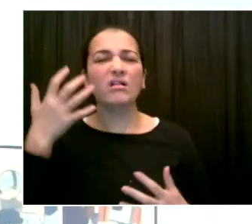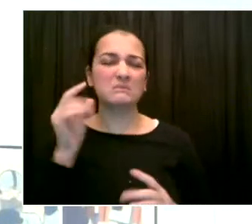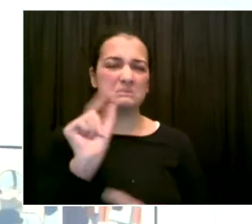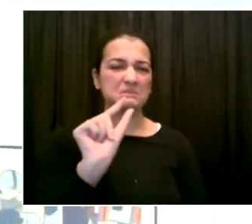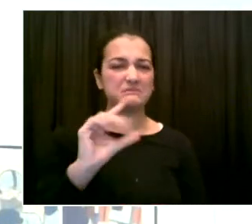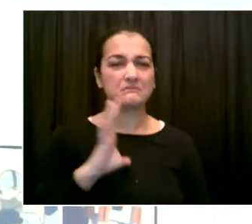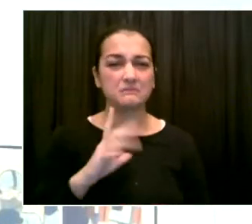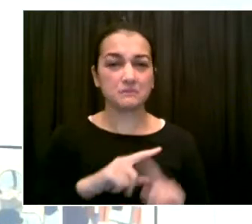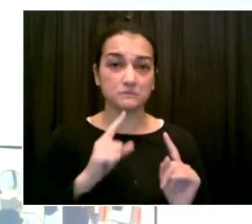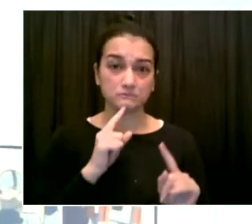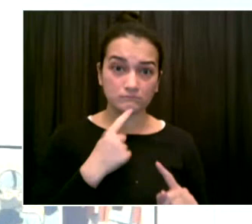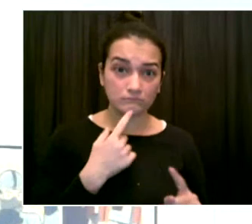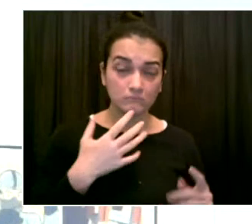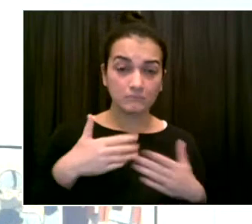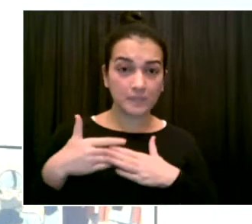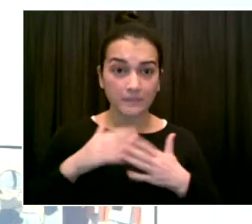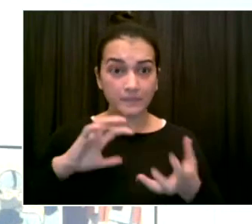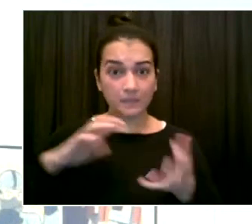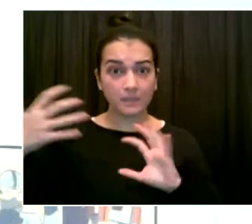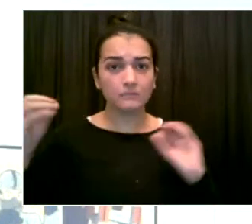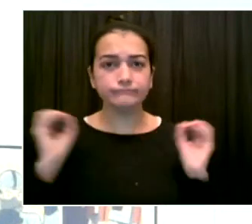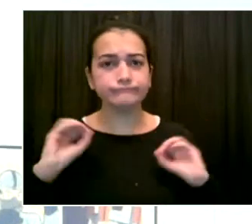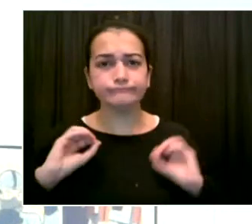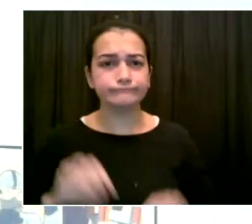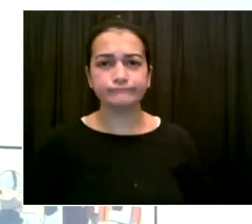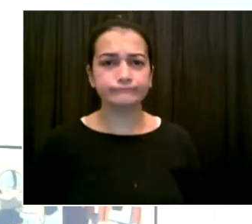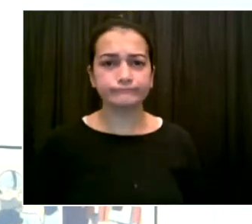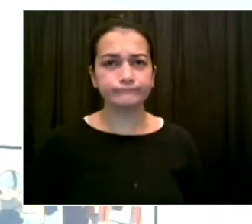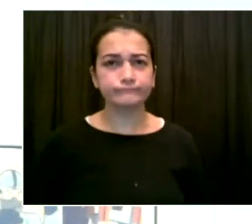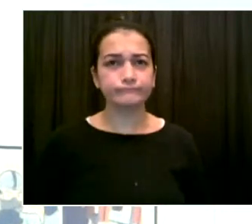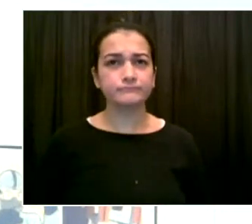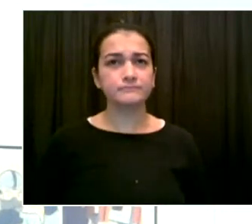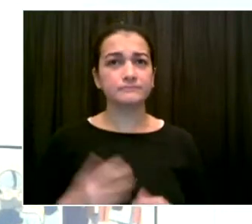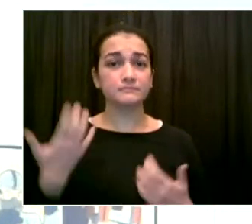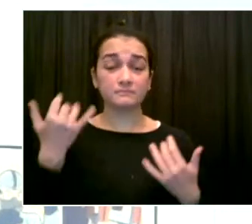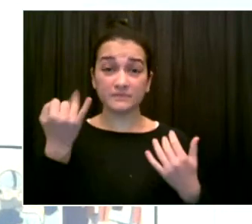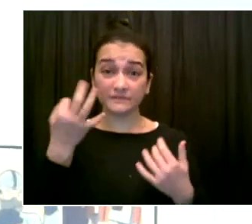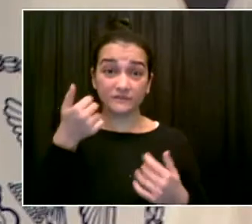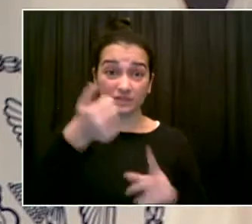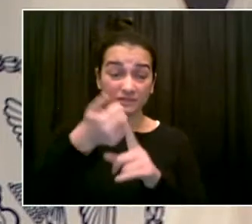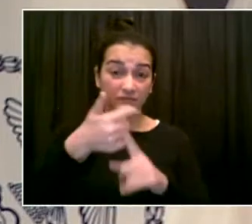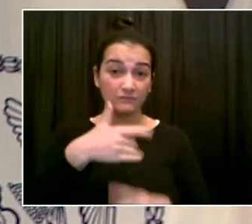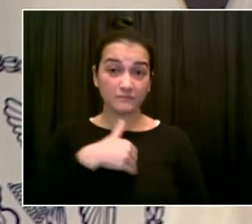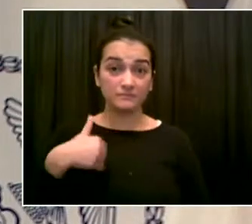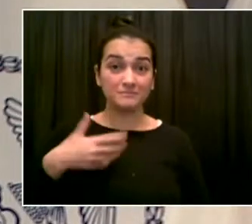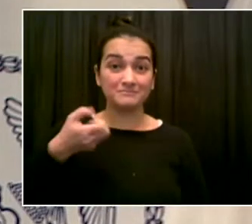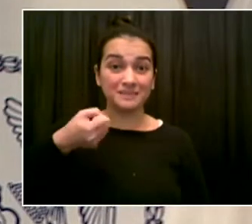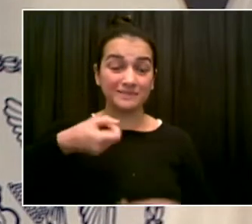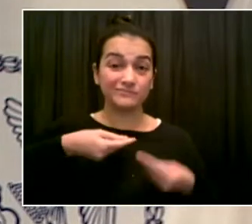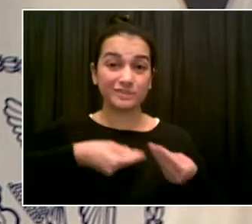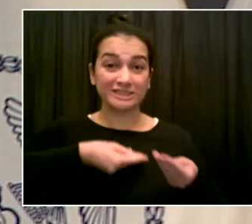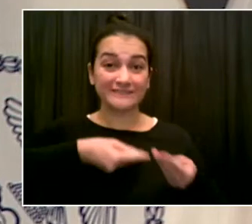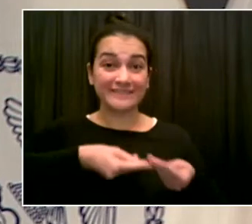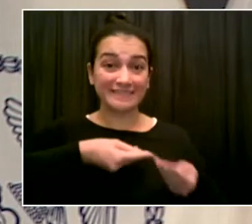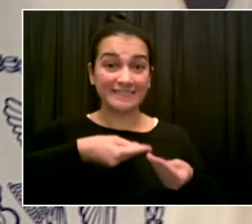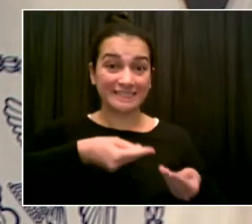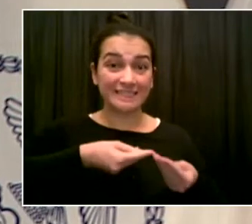19 VACCINES DURING PREGNANCY AND OF THE RISK OF THE COVID-19 ITSELF, WE STRONGLY RECOMMEND VACCINATNIO FR O ALL PEOPLE WHO ARE PREGNANT,